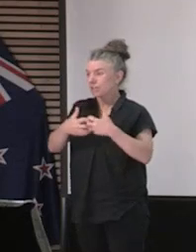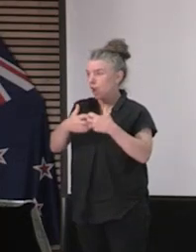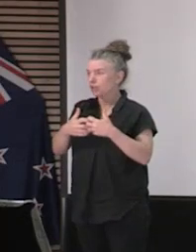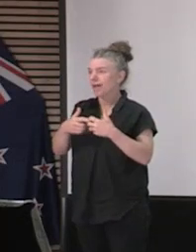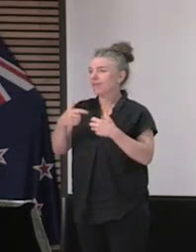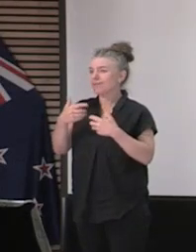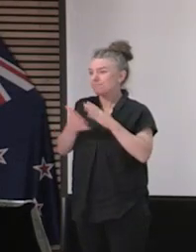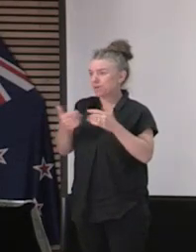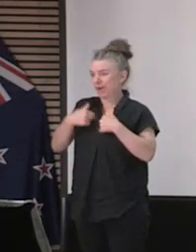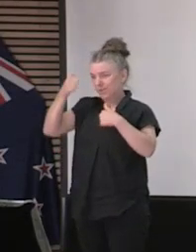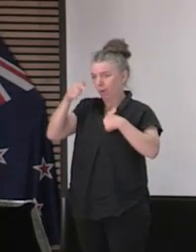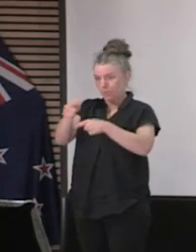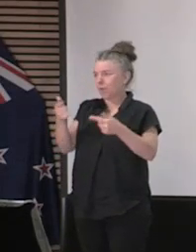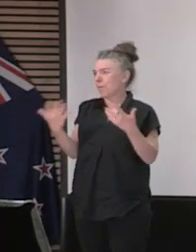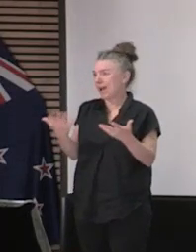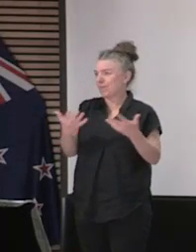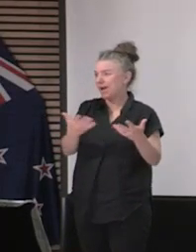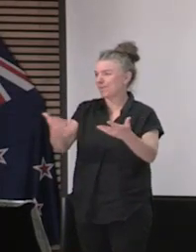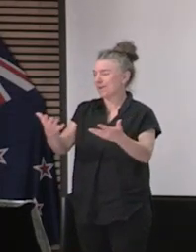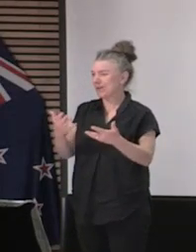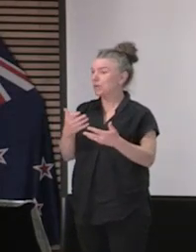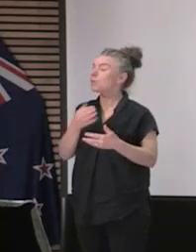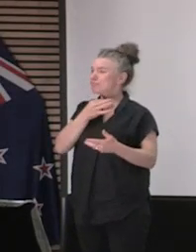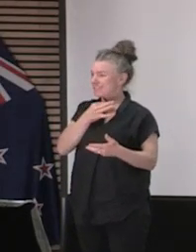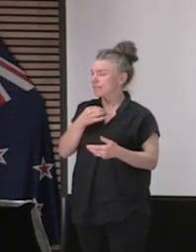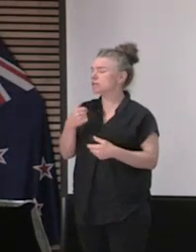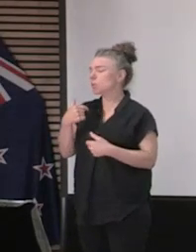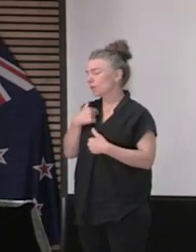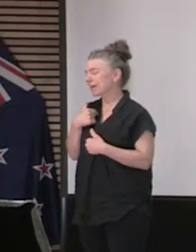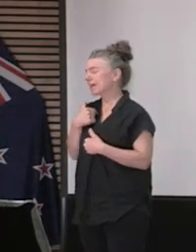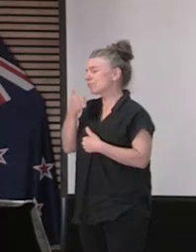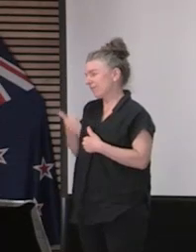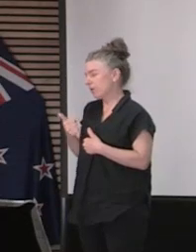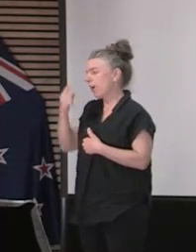So we are opting for apps thatpeople choose to par take in, but I think if peopleunderstand